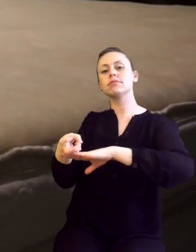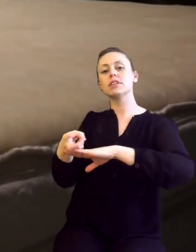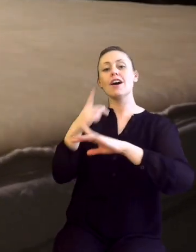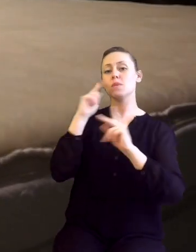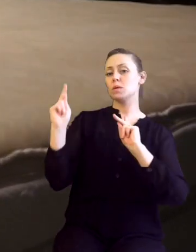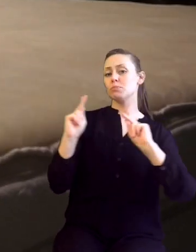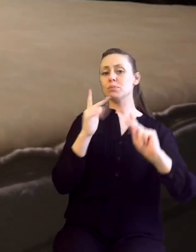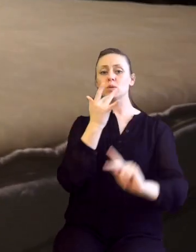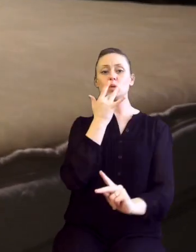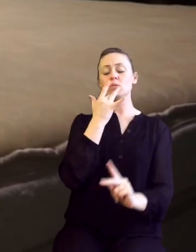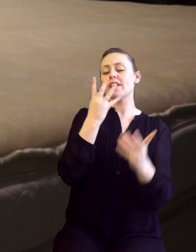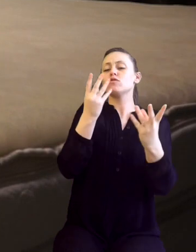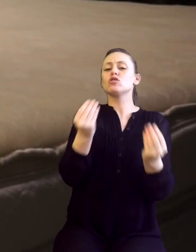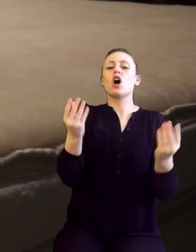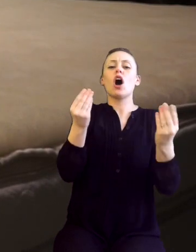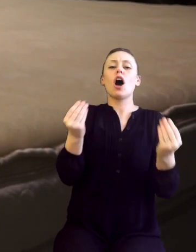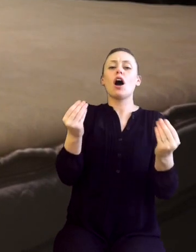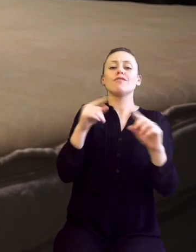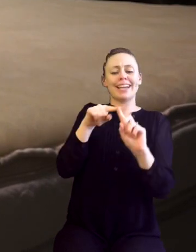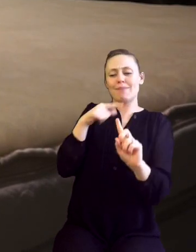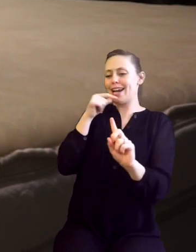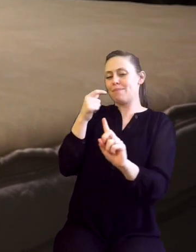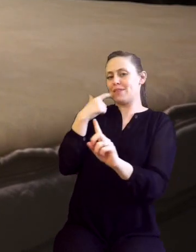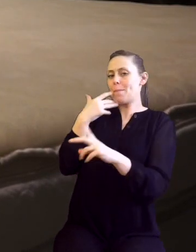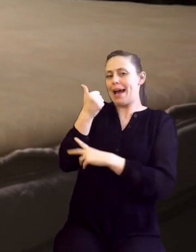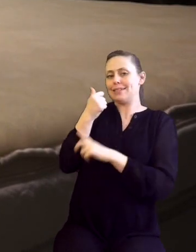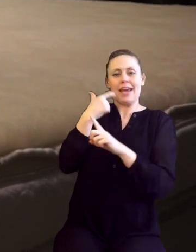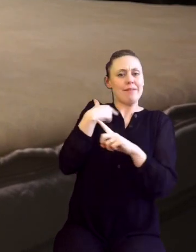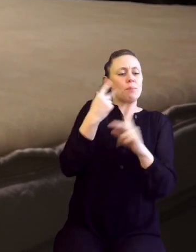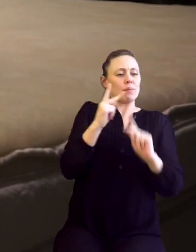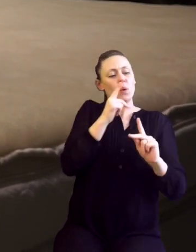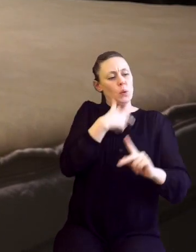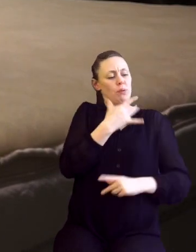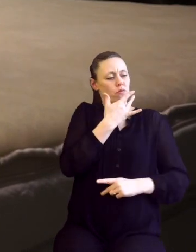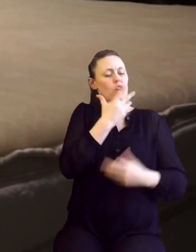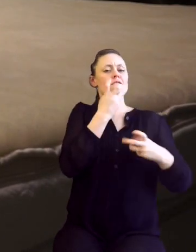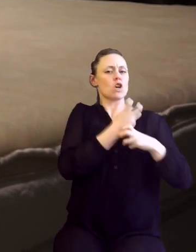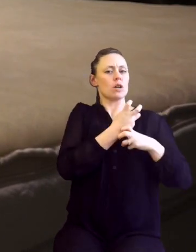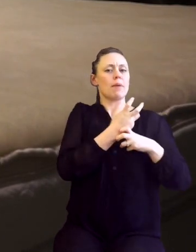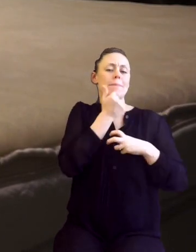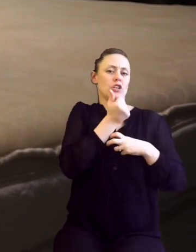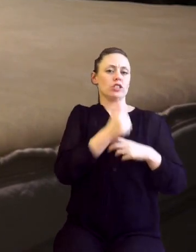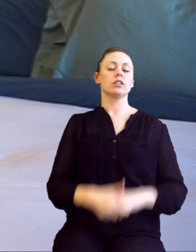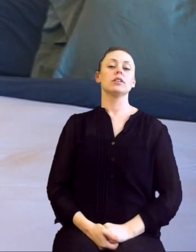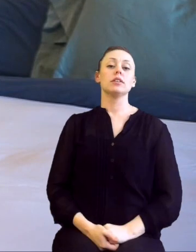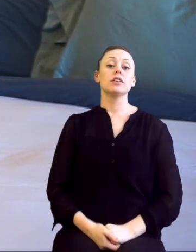Those who prefer very soft, it might not be the best fit. We found that